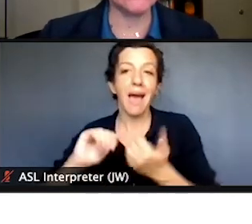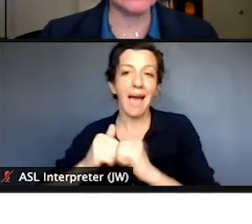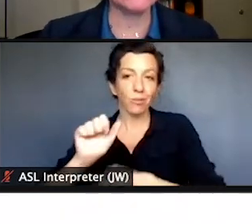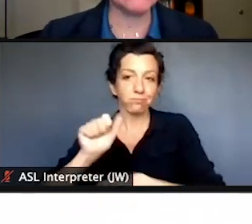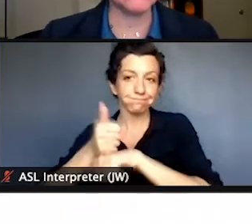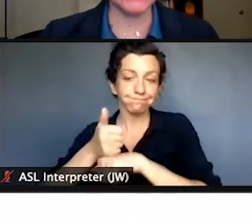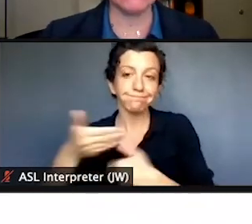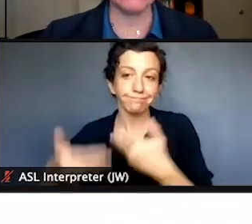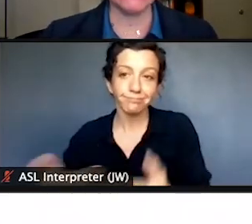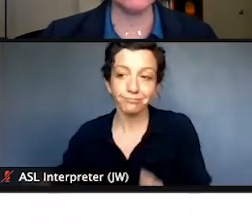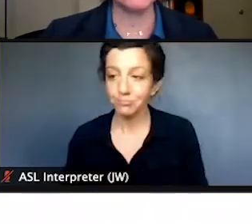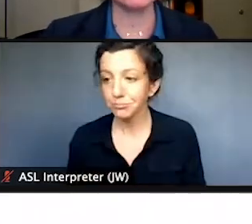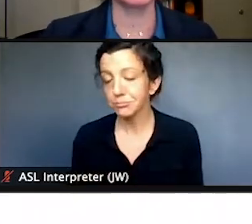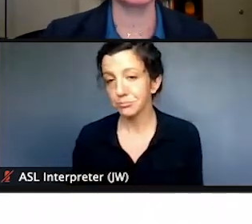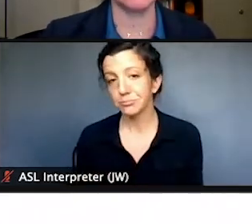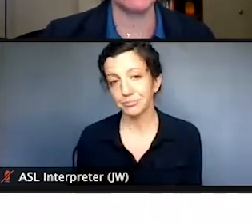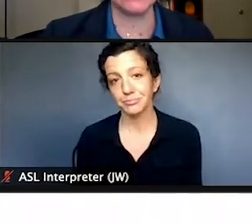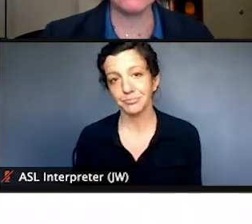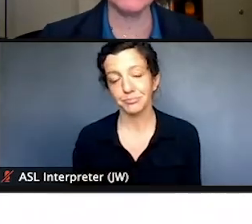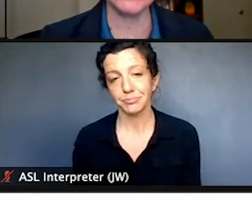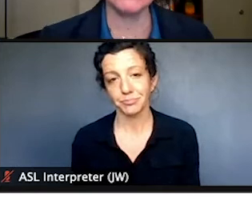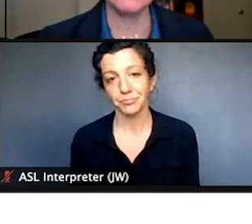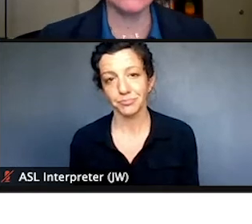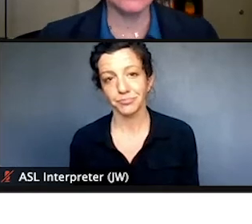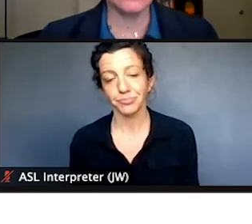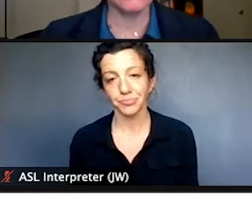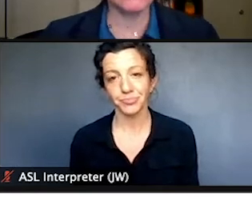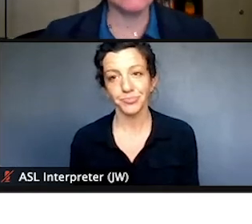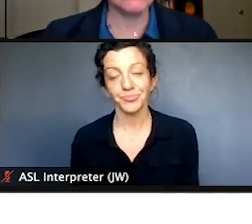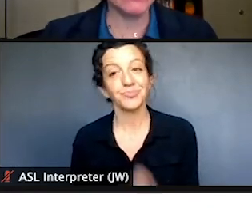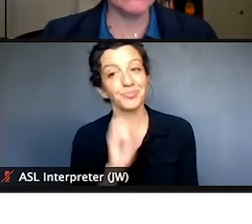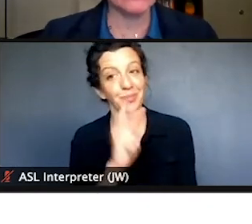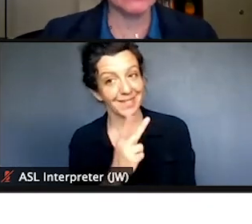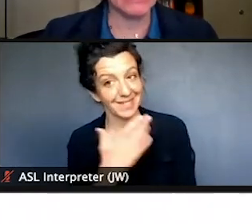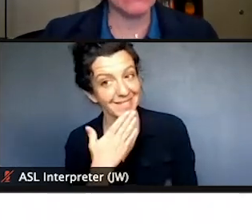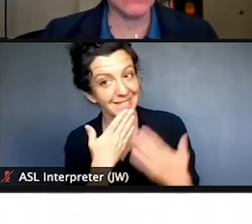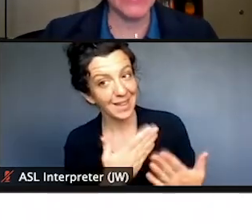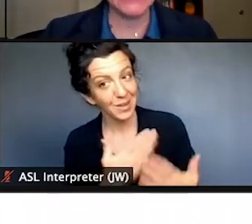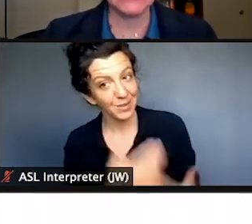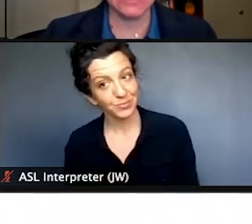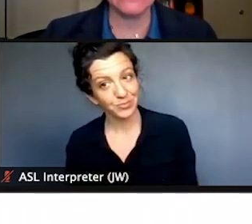And then the expenditures, we have Devin Nunez's campaign committee giving the most amount on that side.